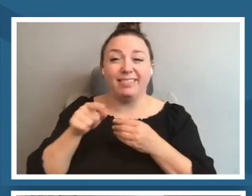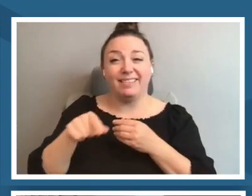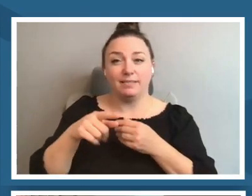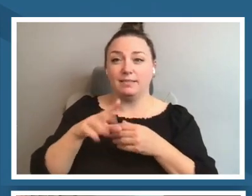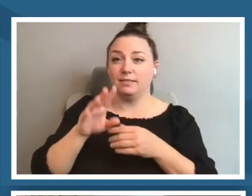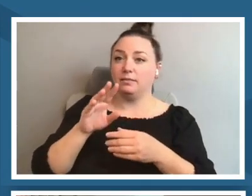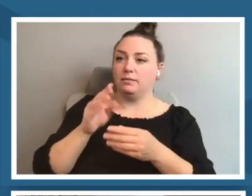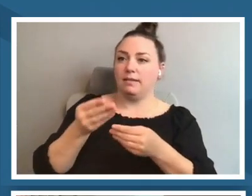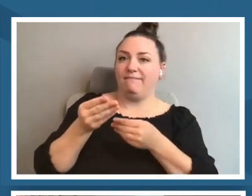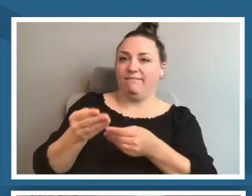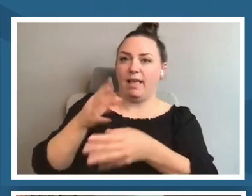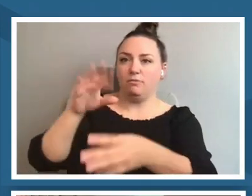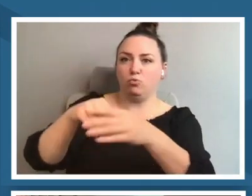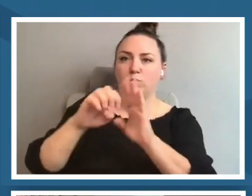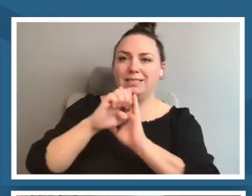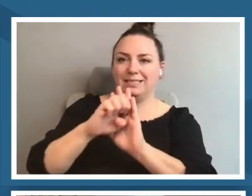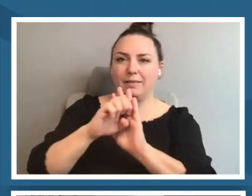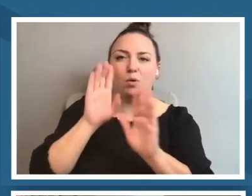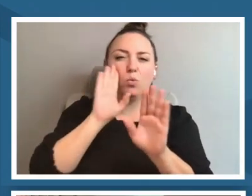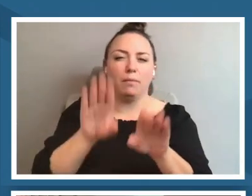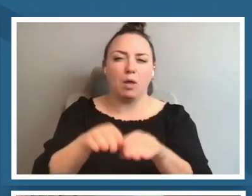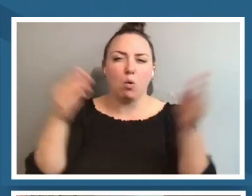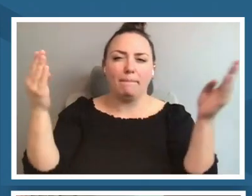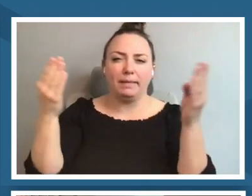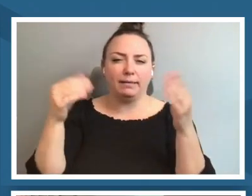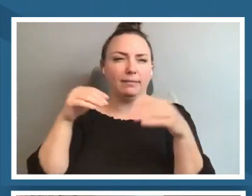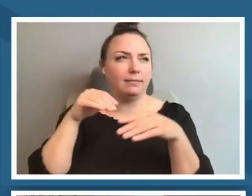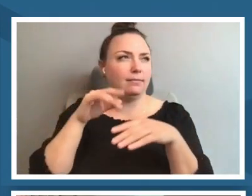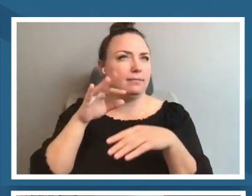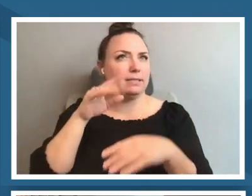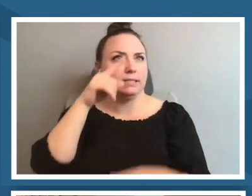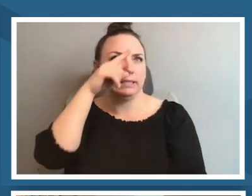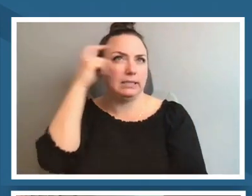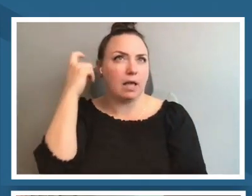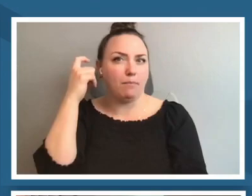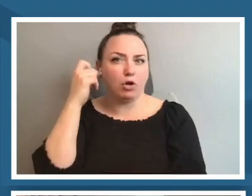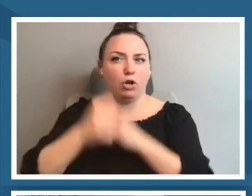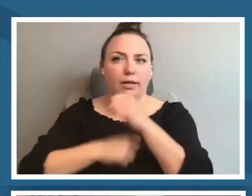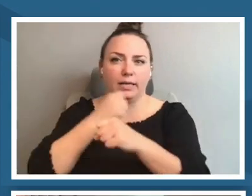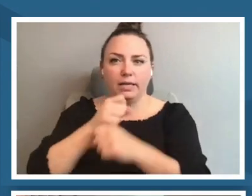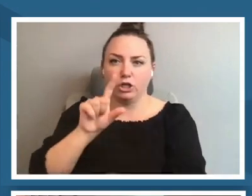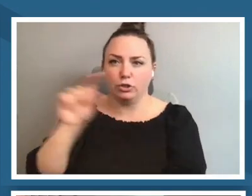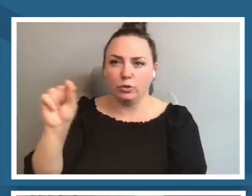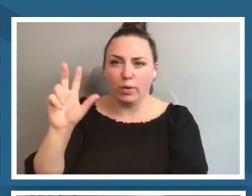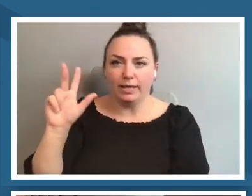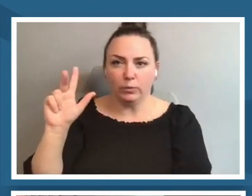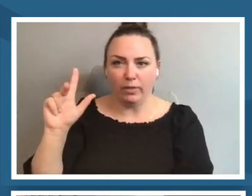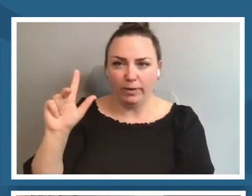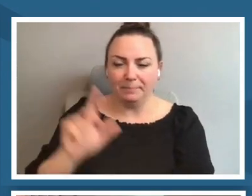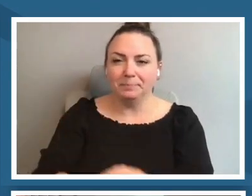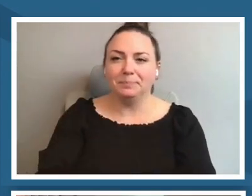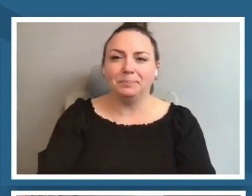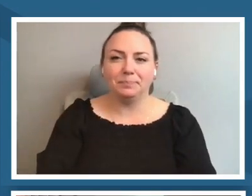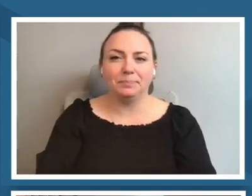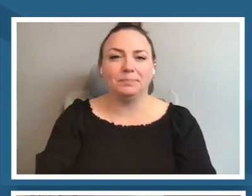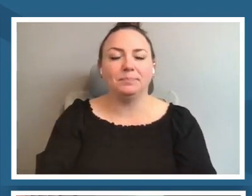be opening in this summer of 2023